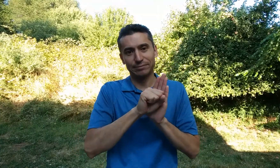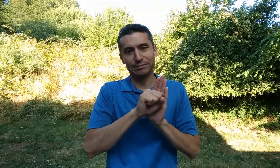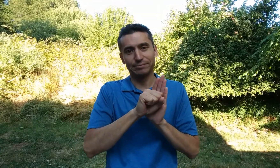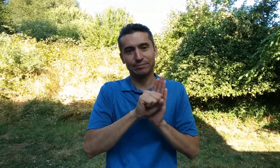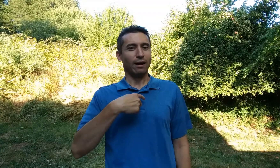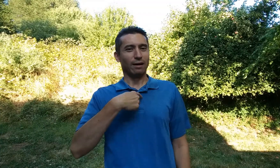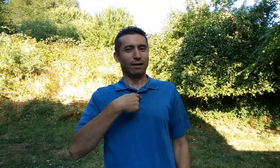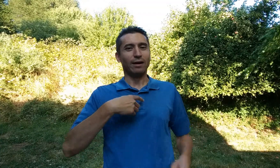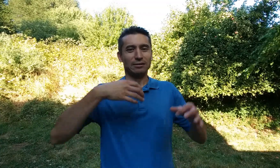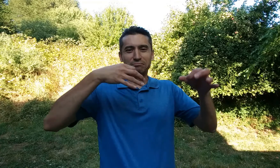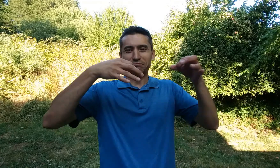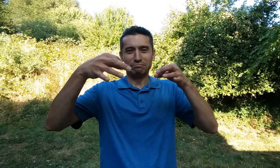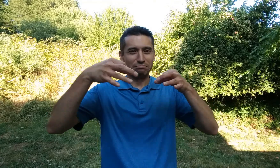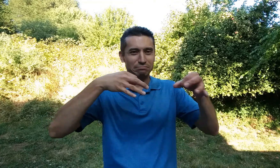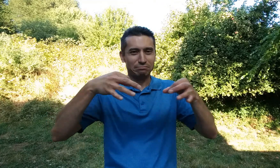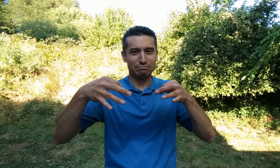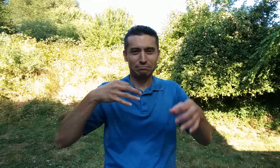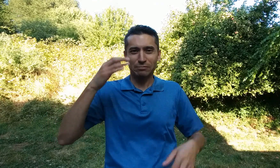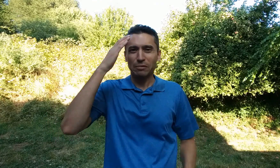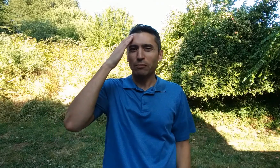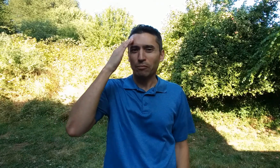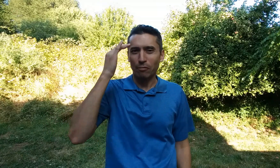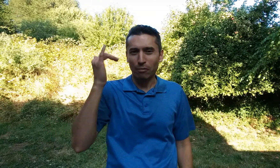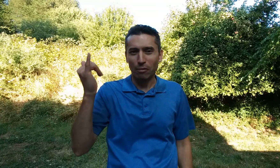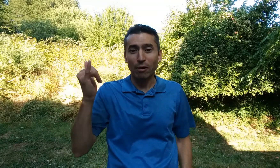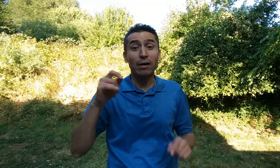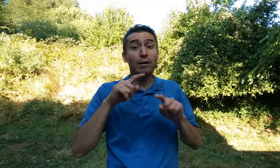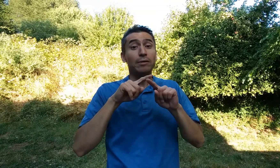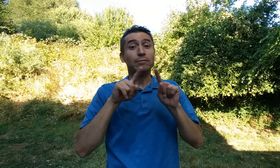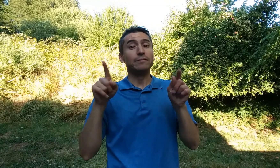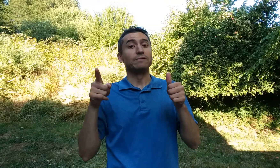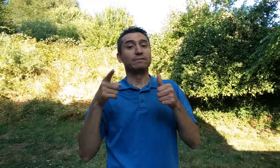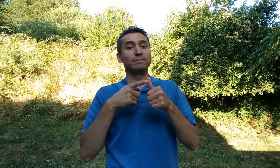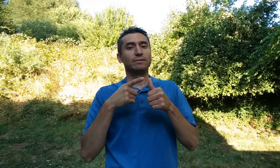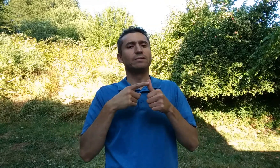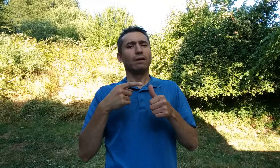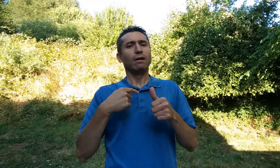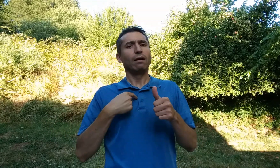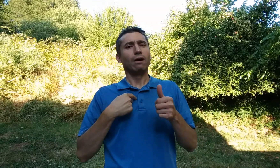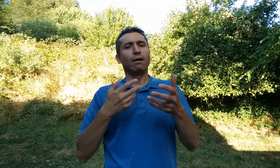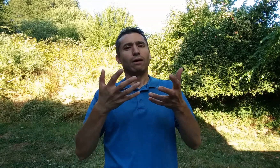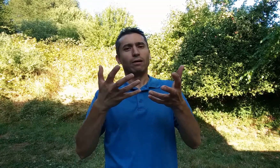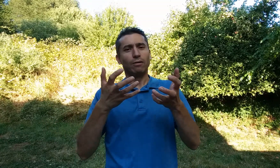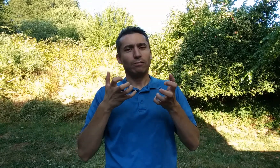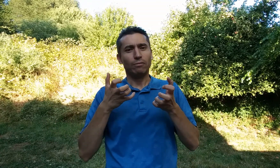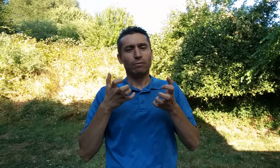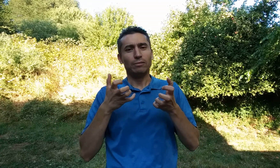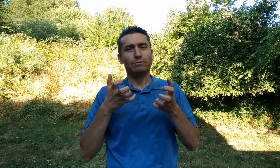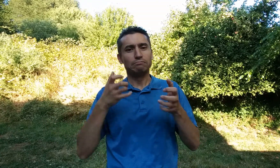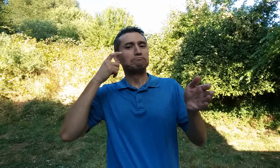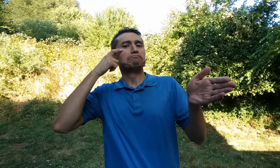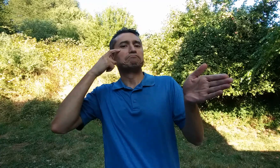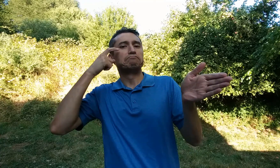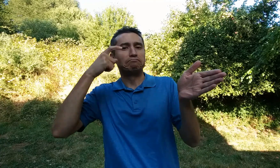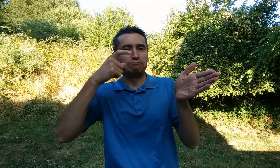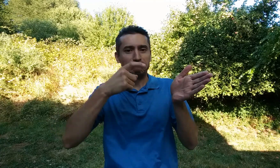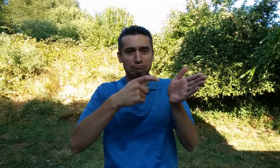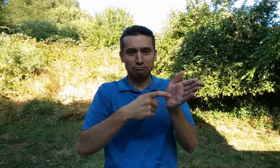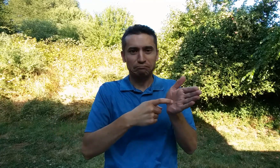I will explain why that is, but first, I want to acknowledge